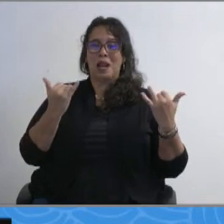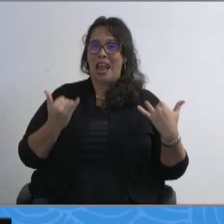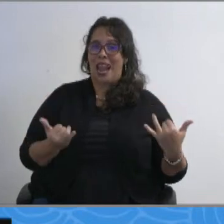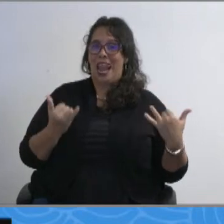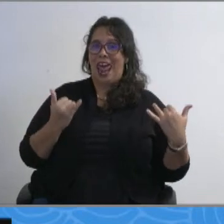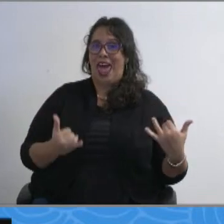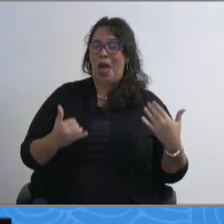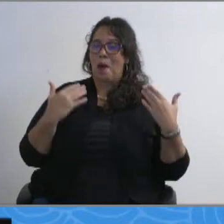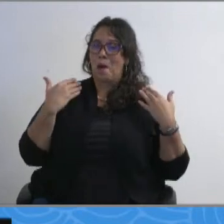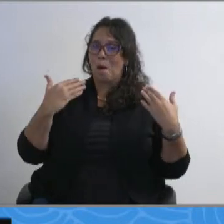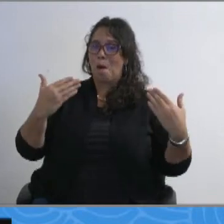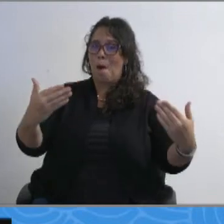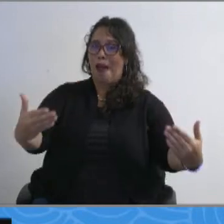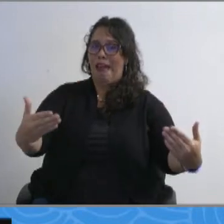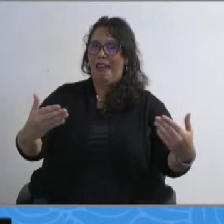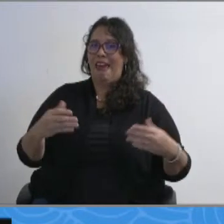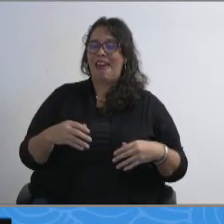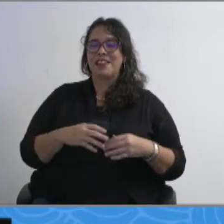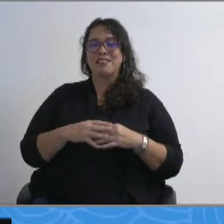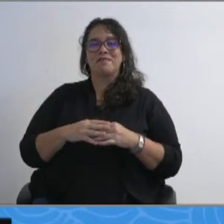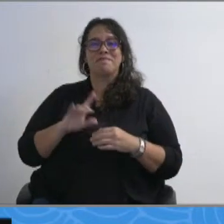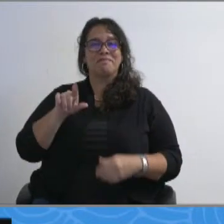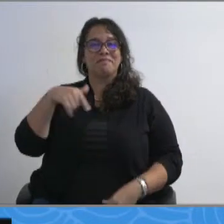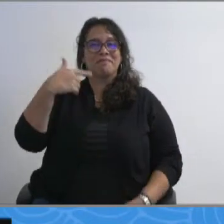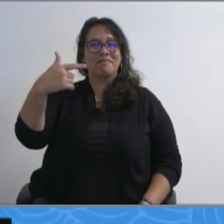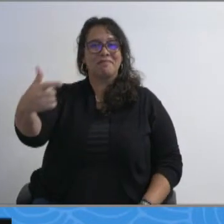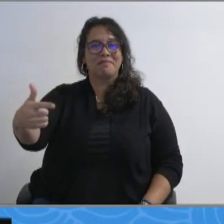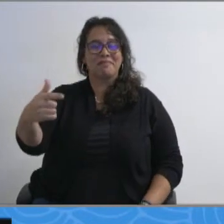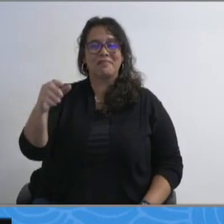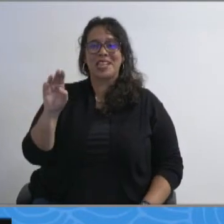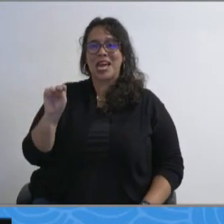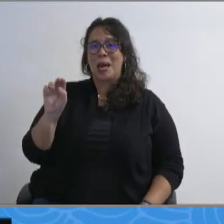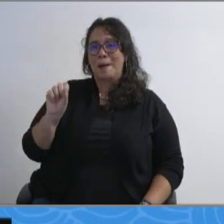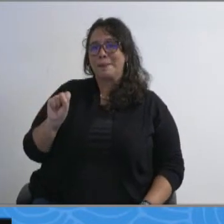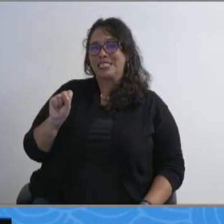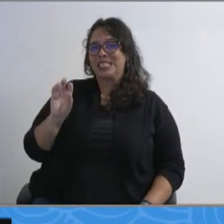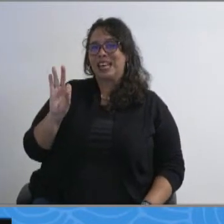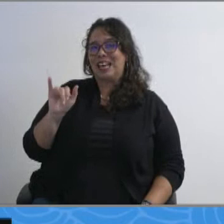we're gonna go ahead and give the floor to Ms. Fast. She is here to give us updates